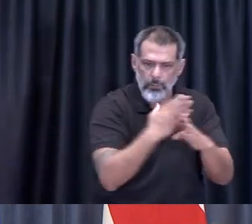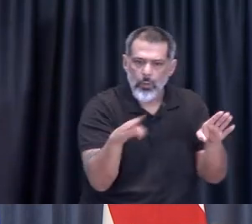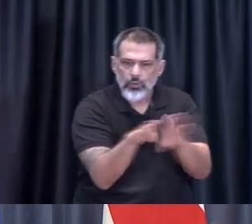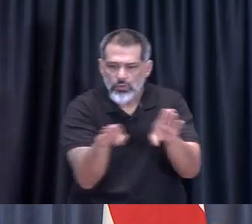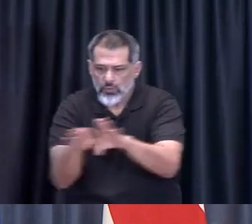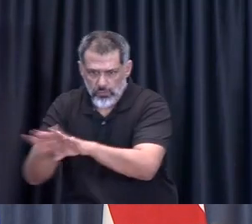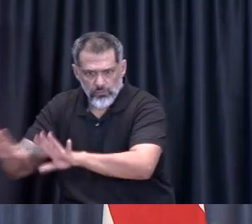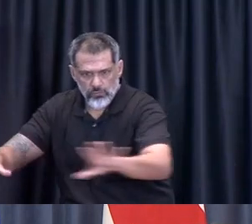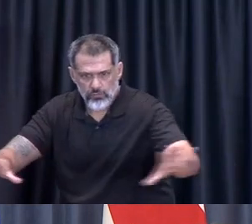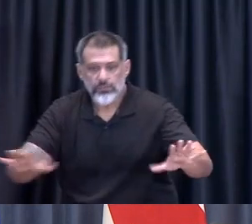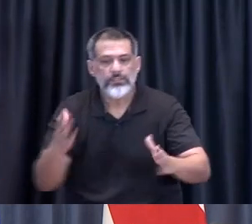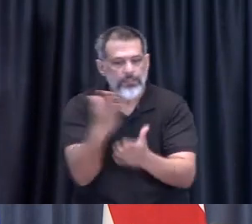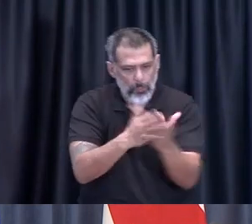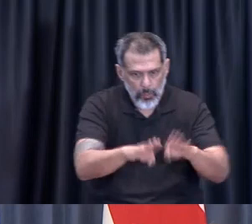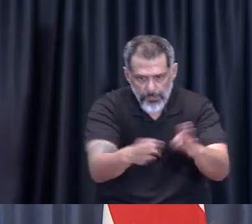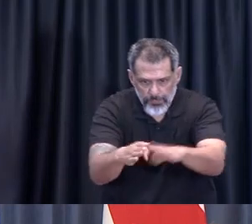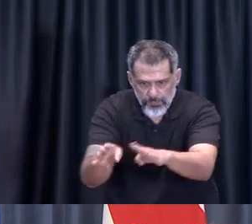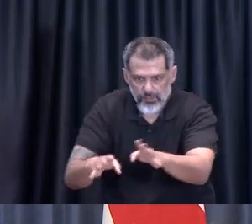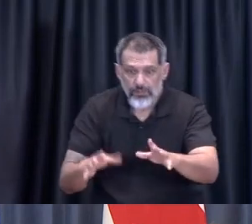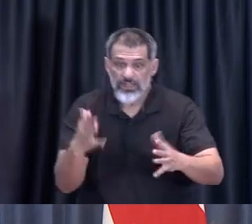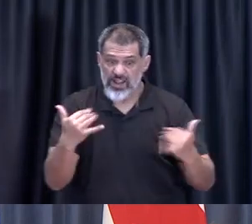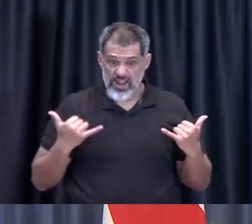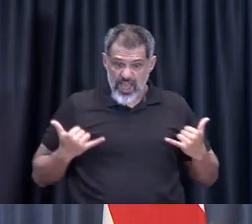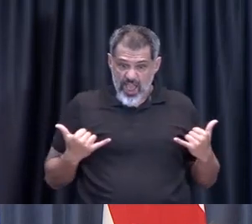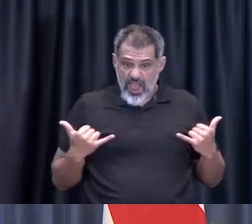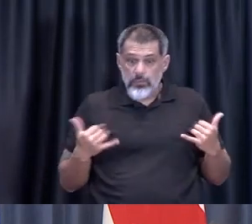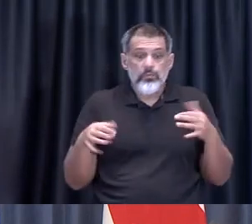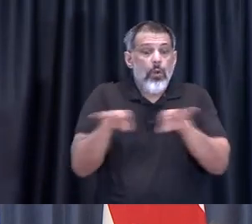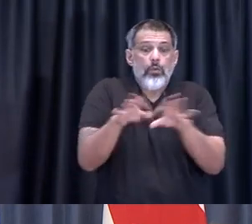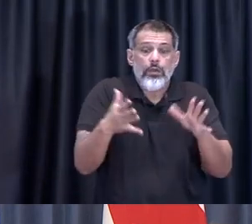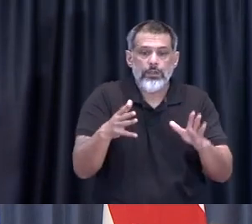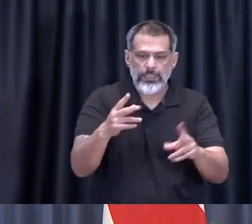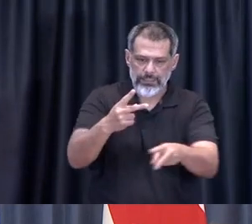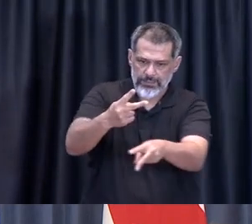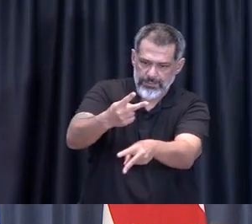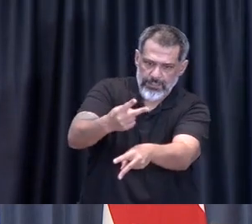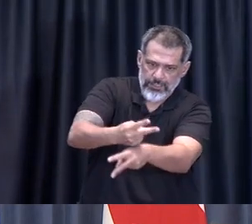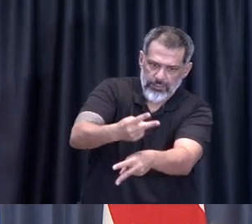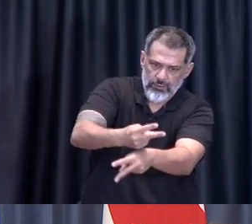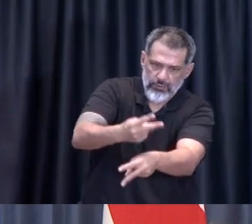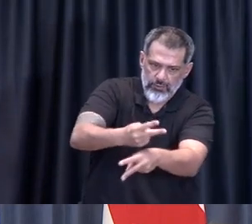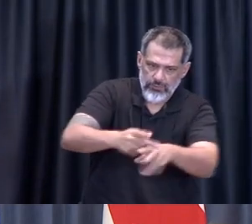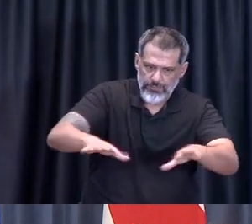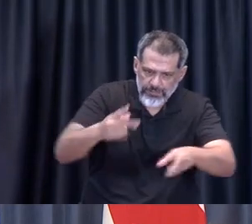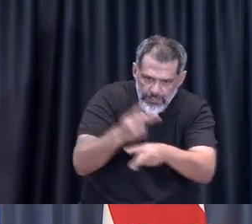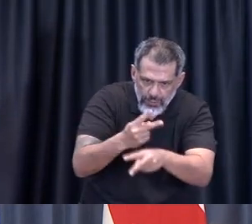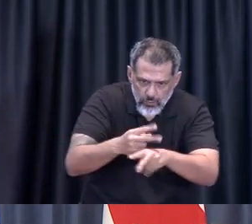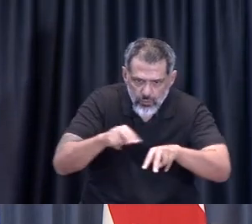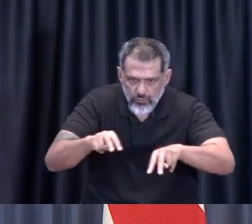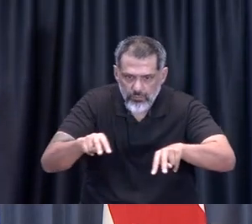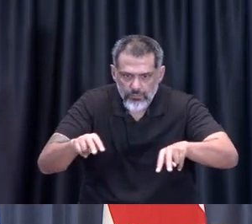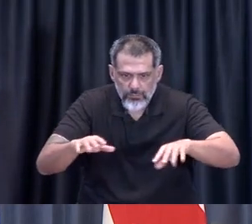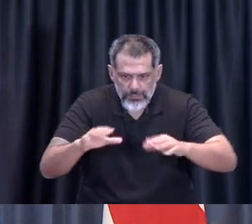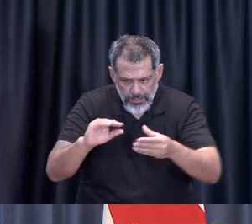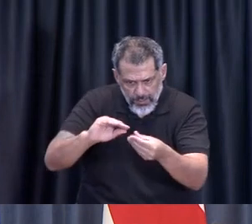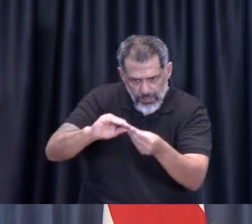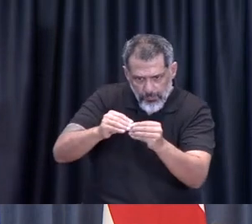But I think the watchword for us will be to be cautious, to be careful, to not just look at the, you know, pure numbers involved in the regulations themselves